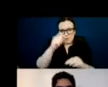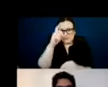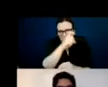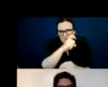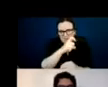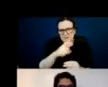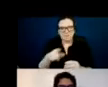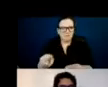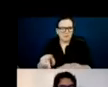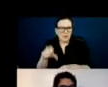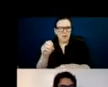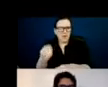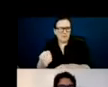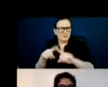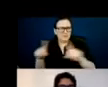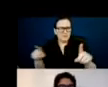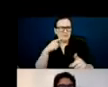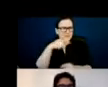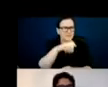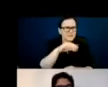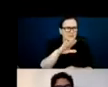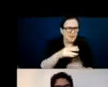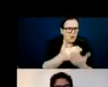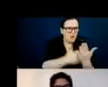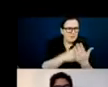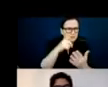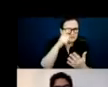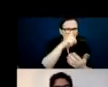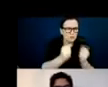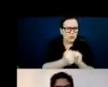And all of these countries also we have a very traditional guardianship system